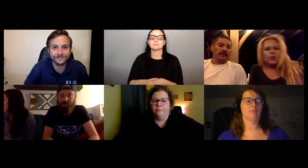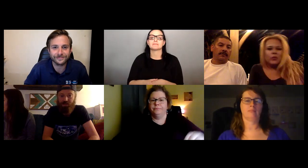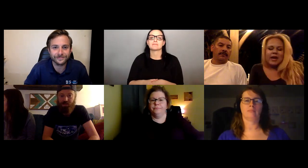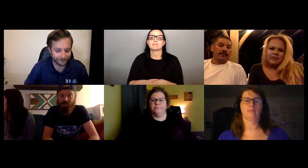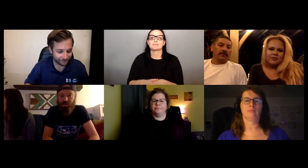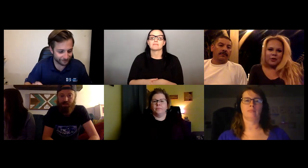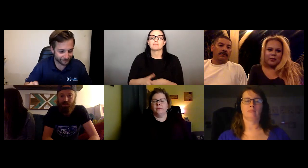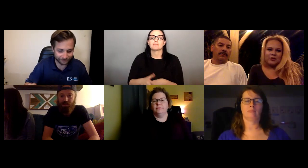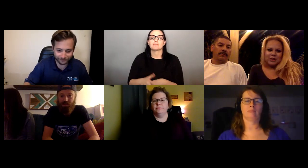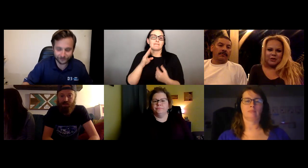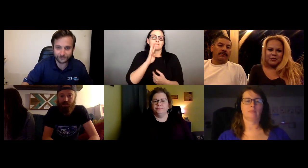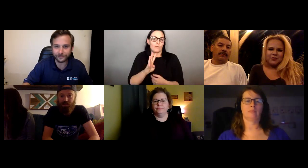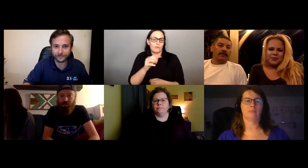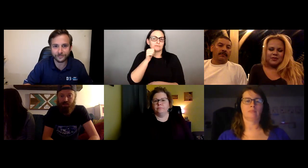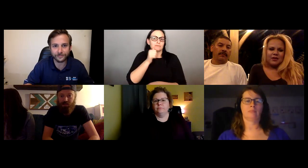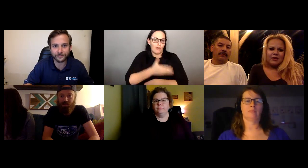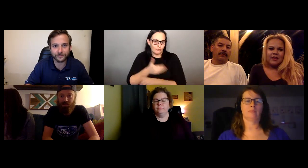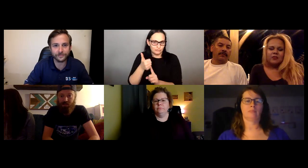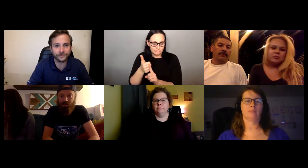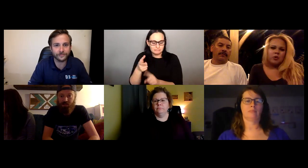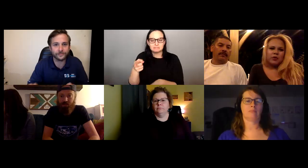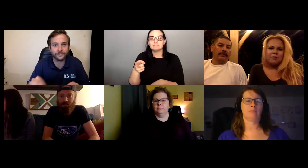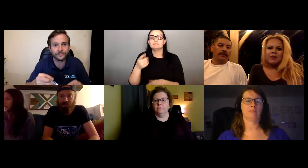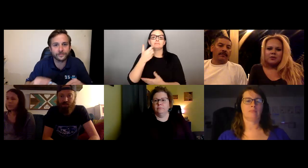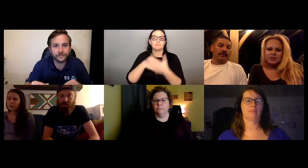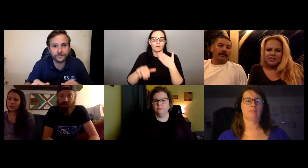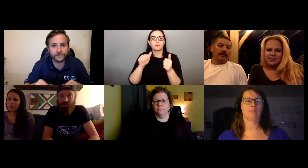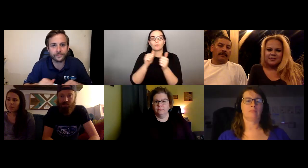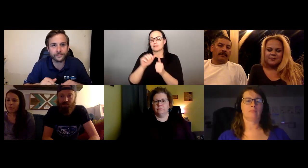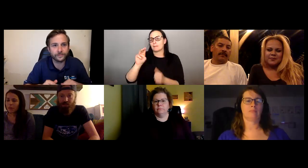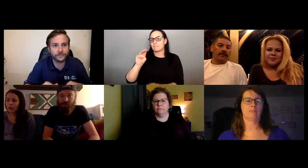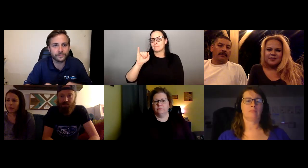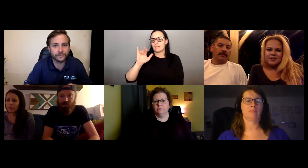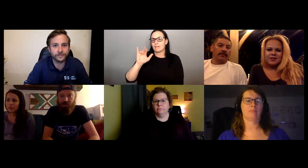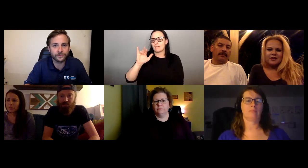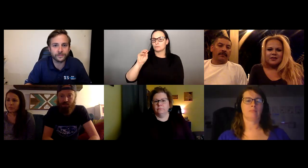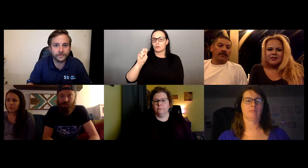we have a four-year-old daughter that was born with microtia